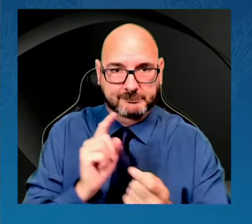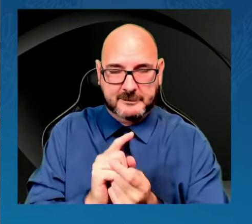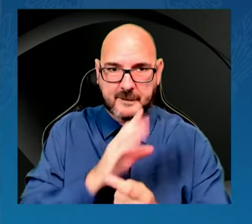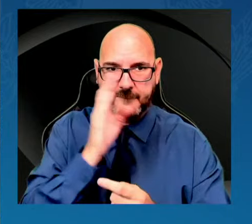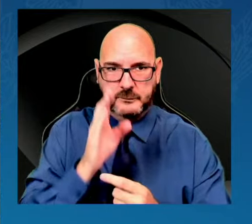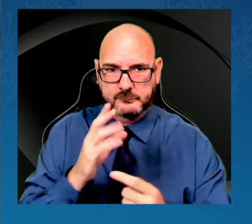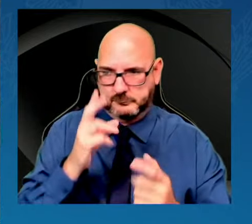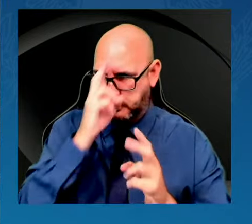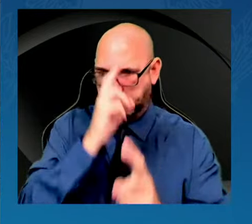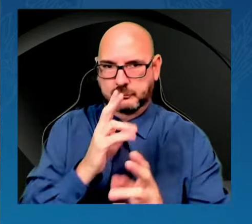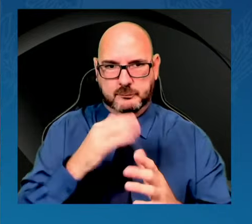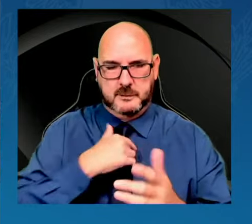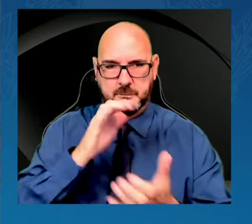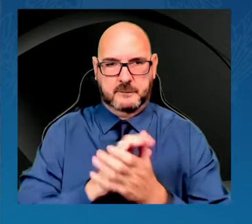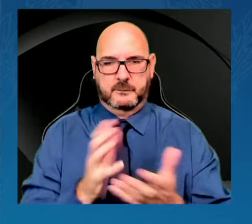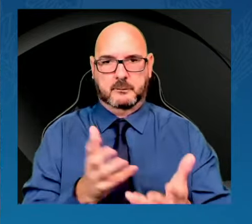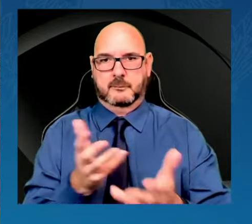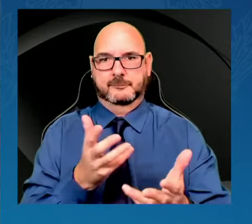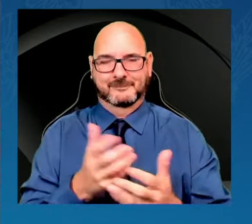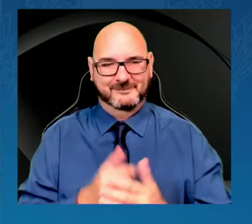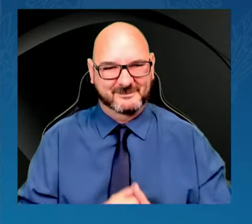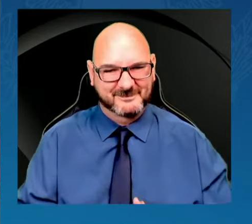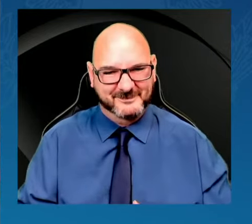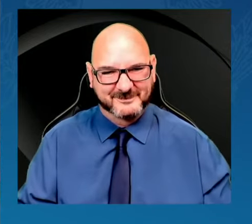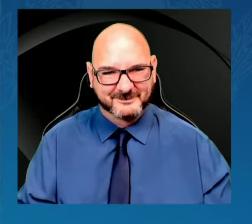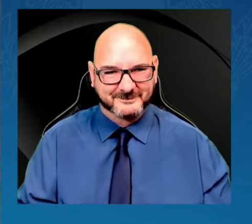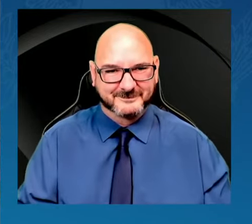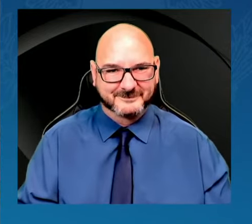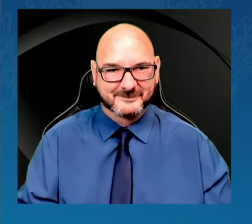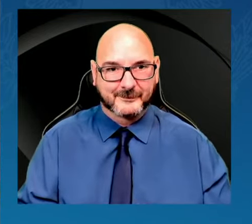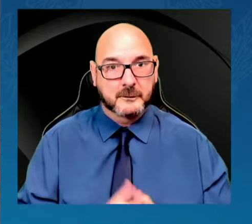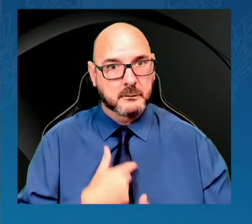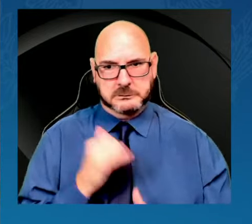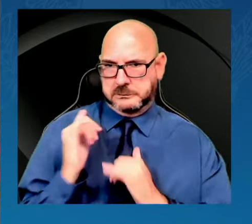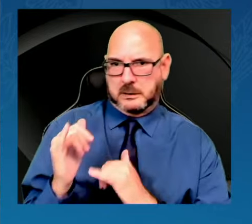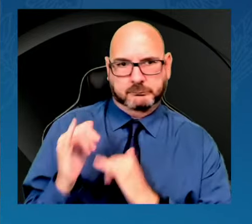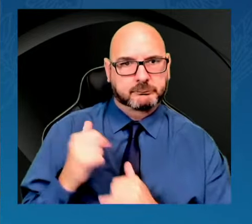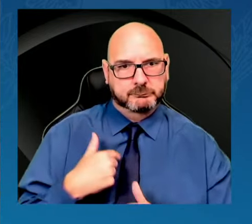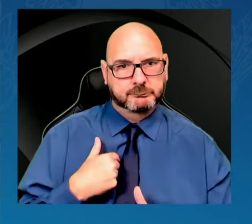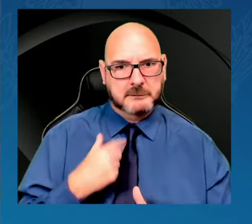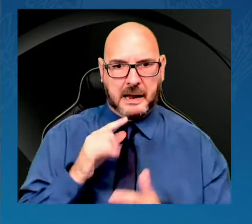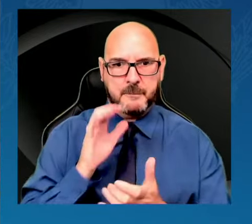Representative Pettersen: I can't either. And now it is my incredible honor